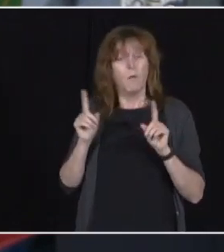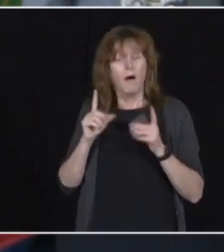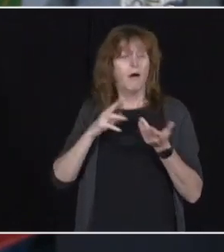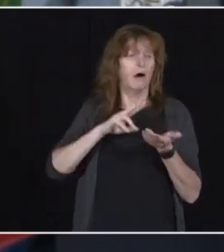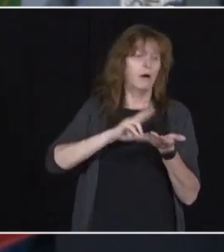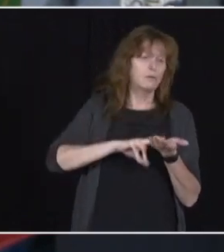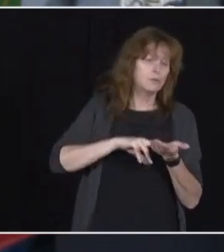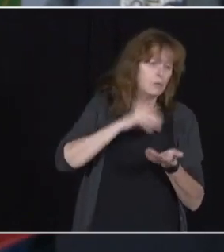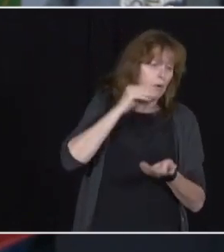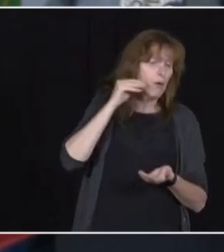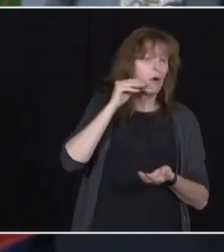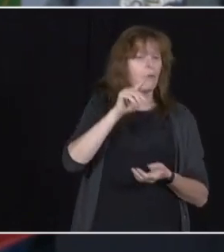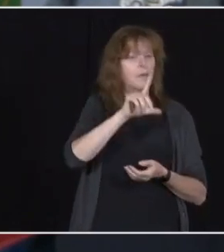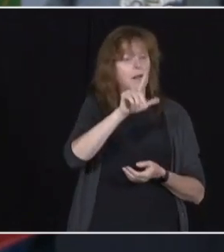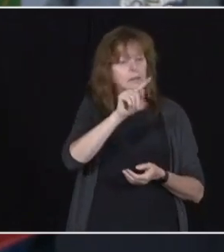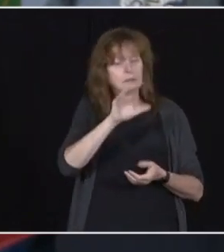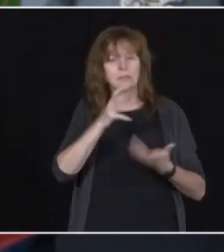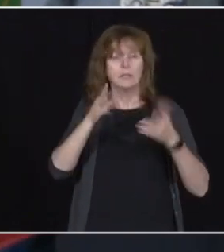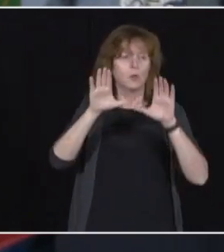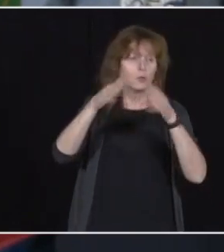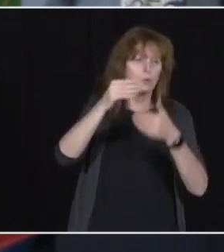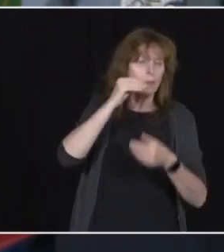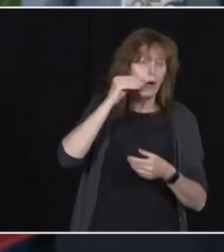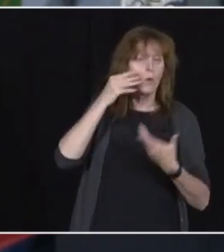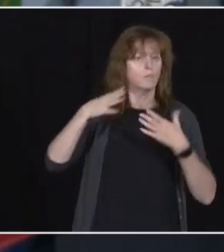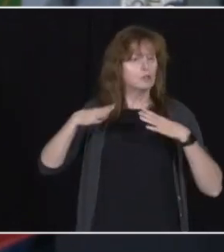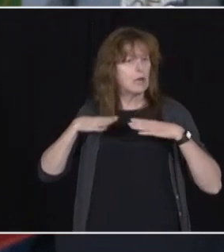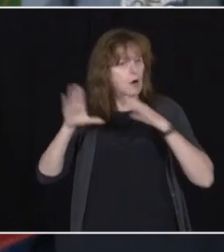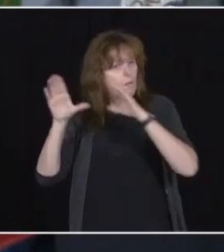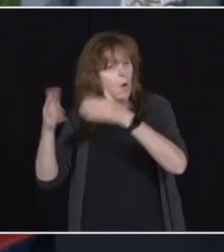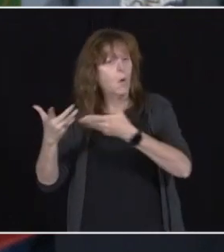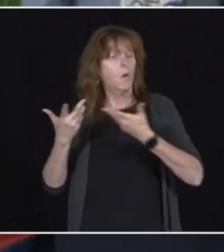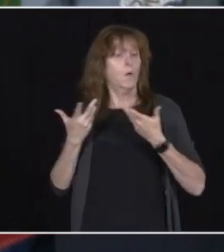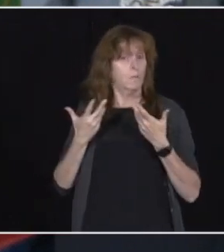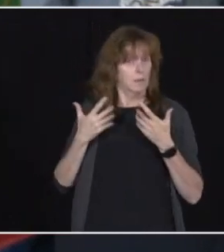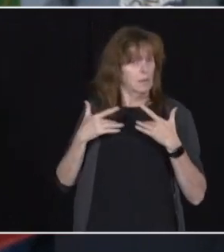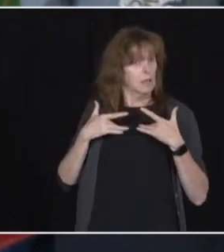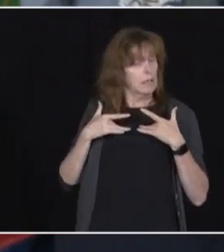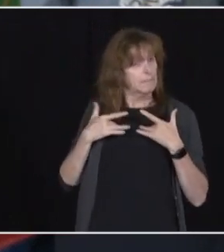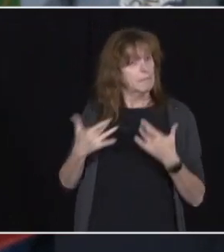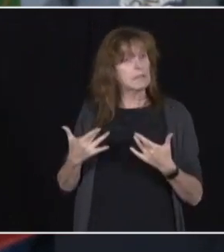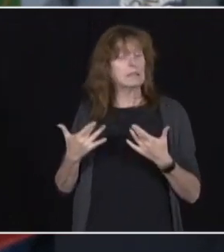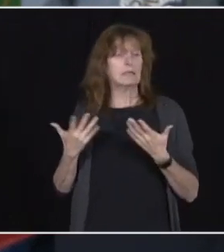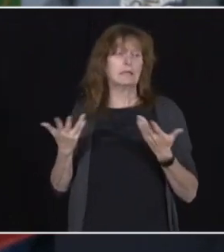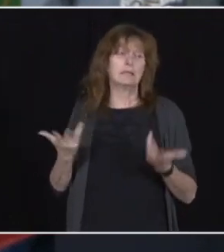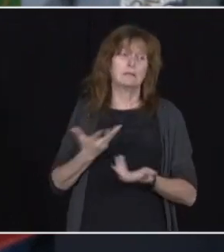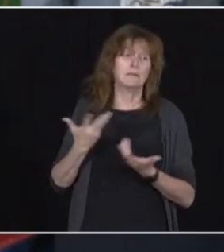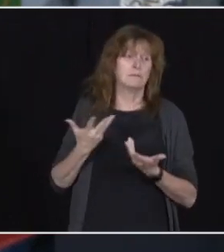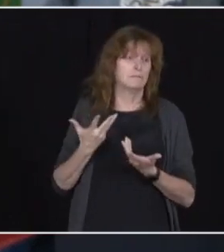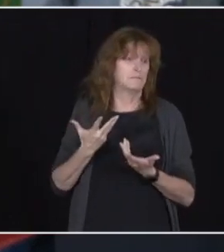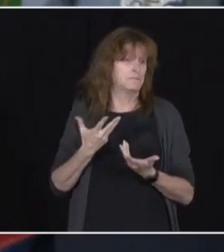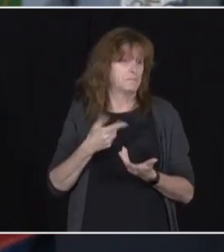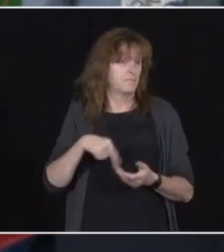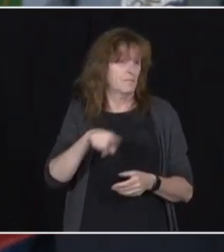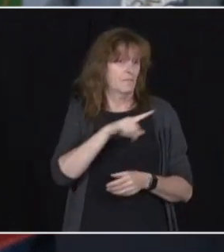So much of the spread of COVID-19 that we have seen in Ontario has been in long-term care homes. And other conquered living settings, where